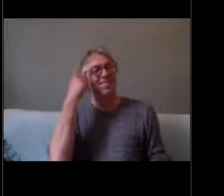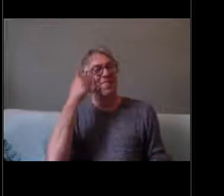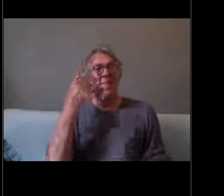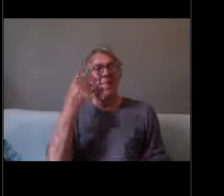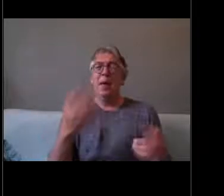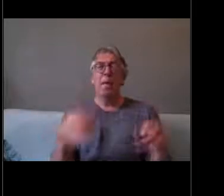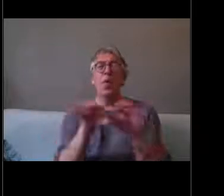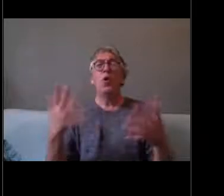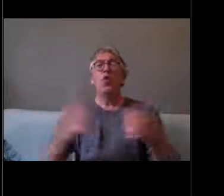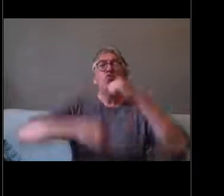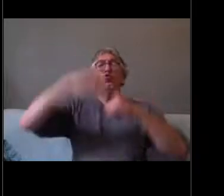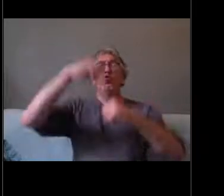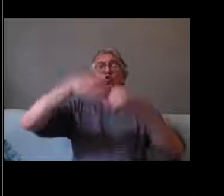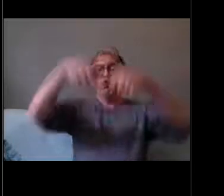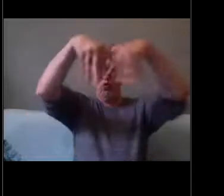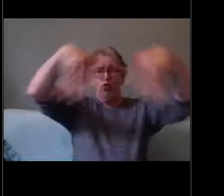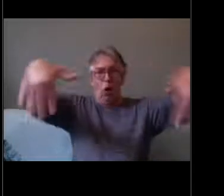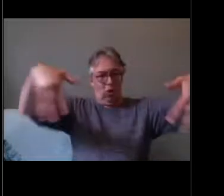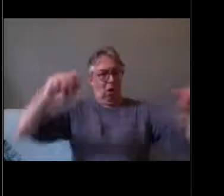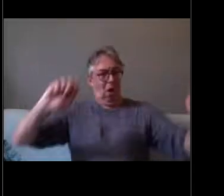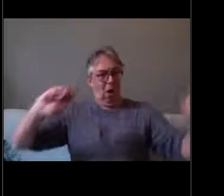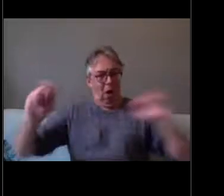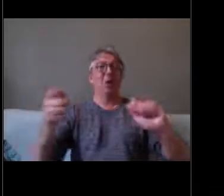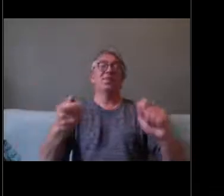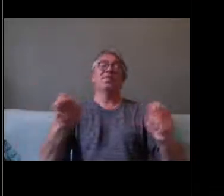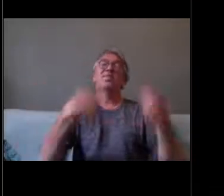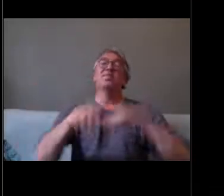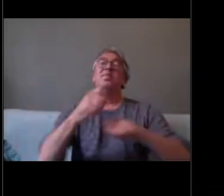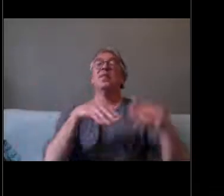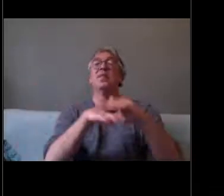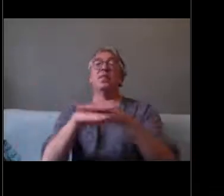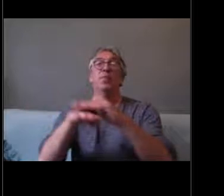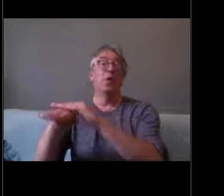These structures will need to be ensured by all of the volunteering services.